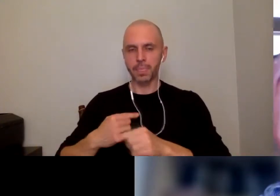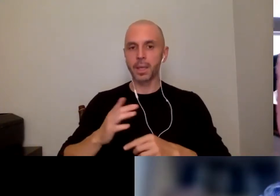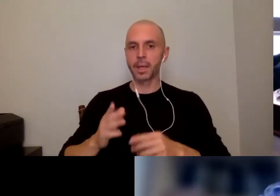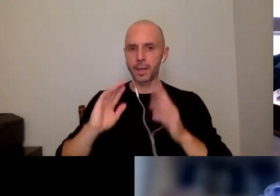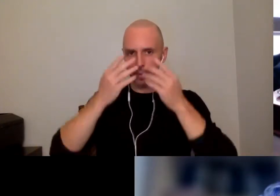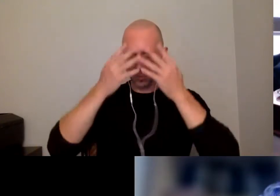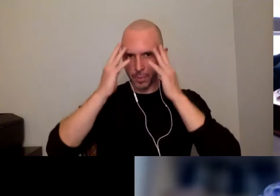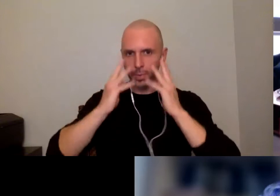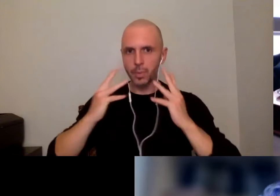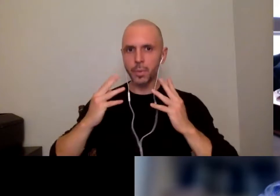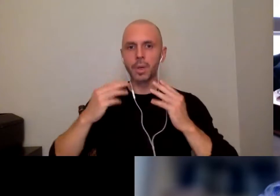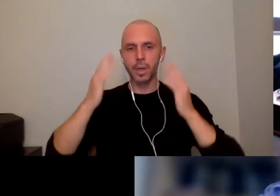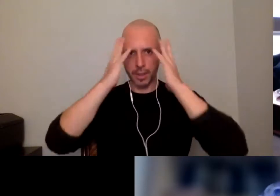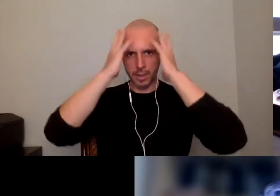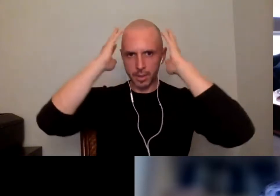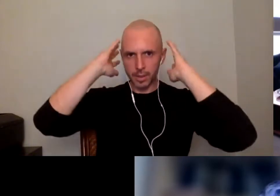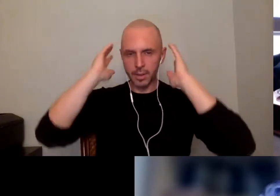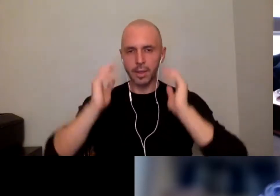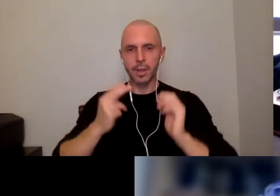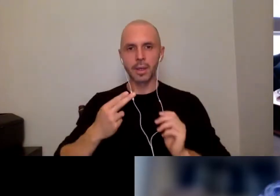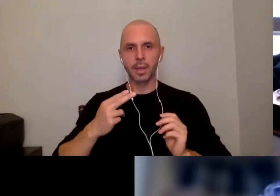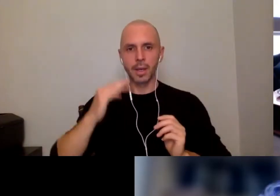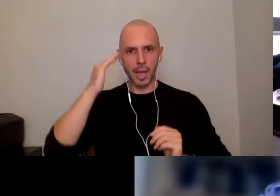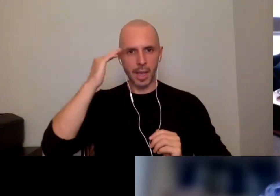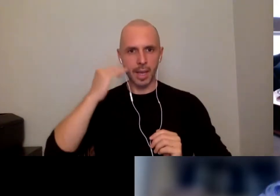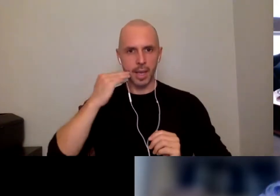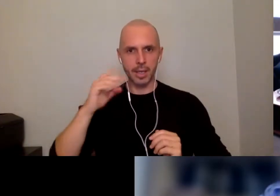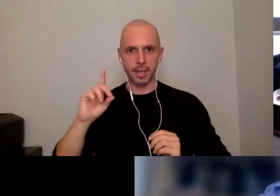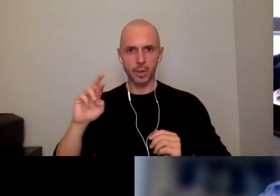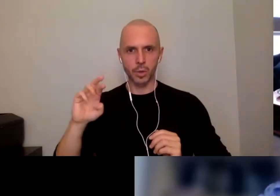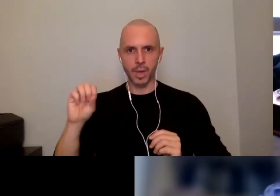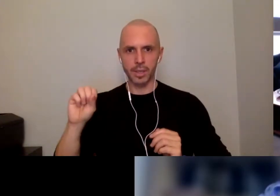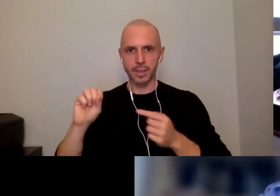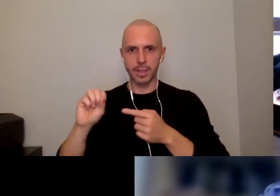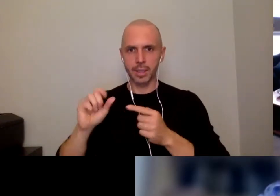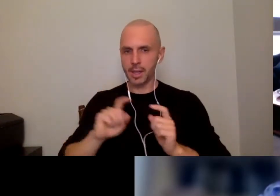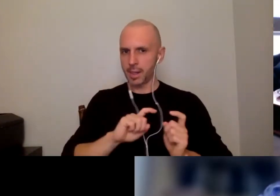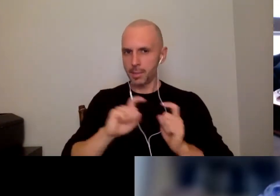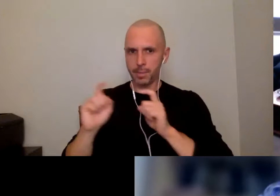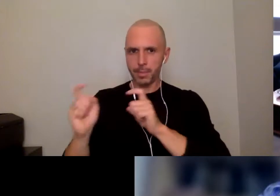you know sort of covered in transformation and wearing you know it was very generous of people to